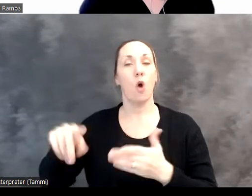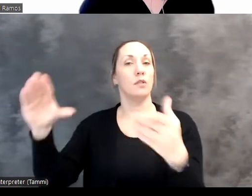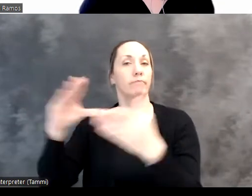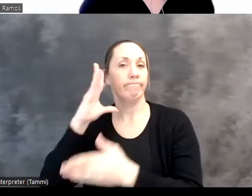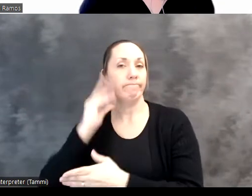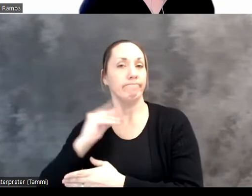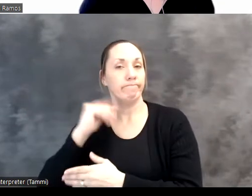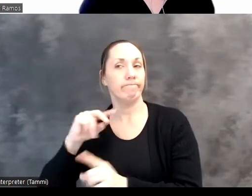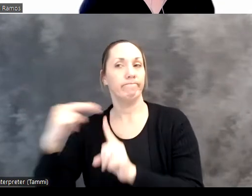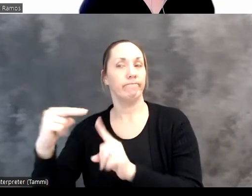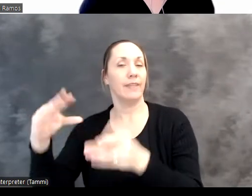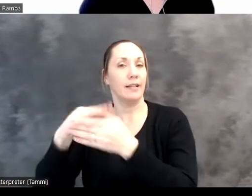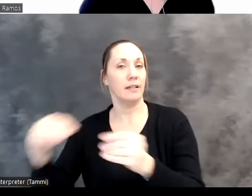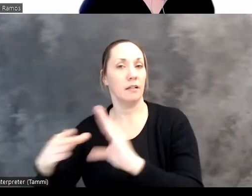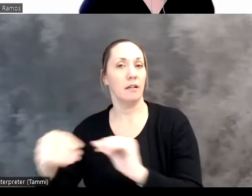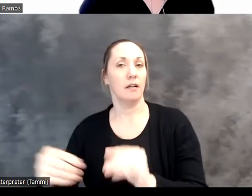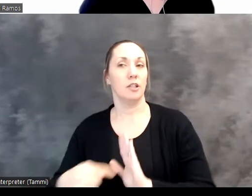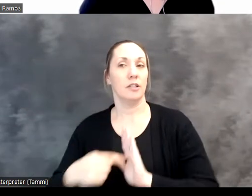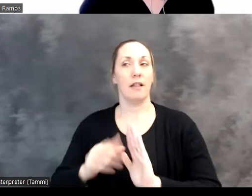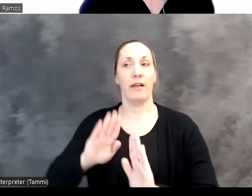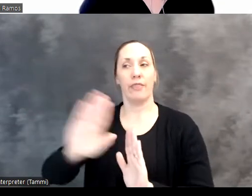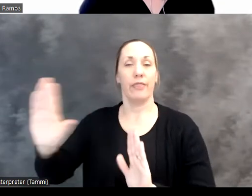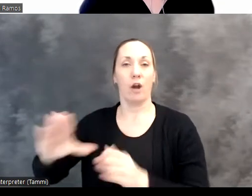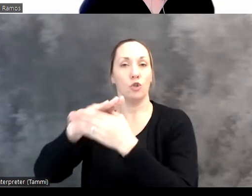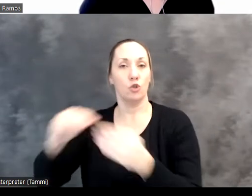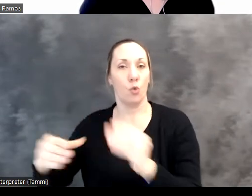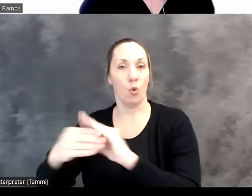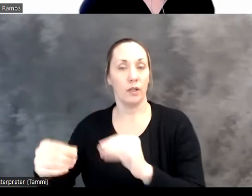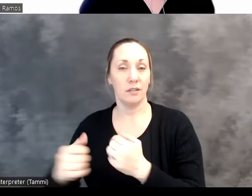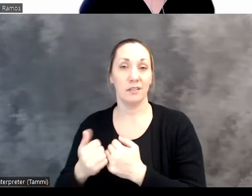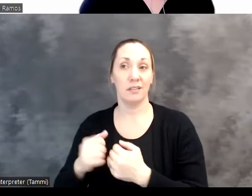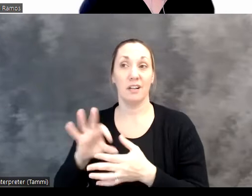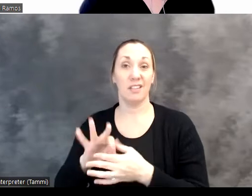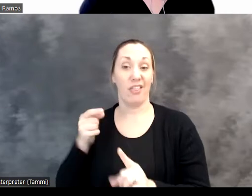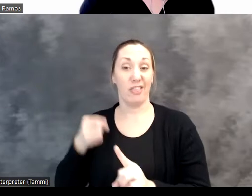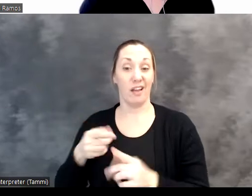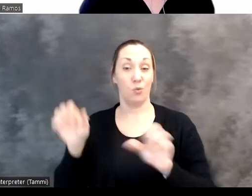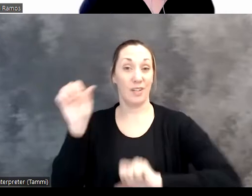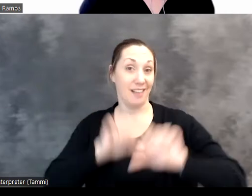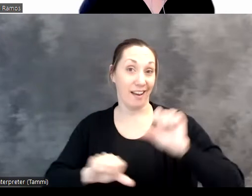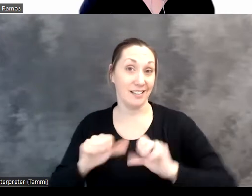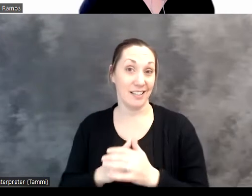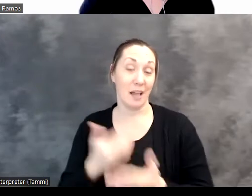out ways of capturing or representing or presenting those narratives of telling